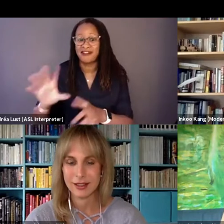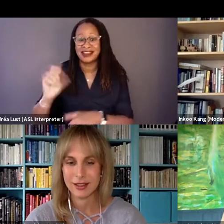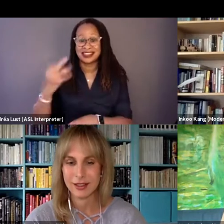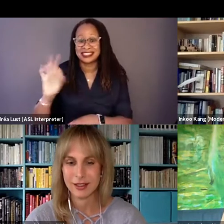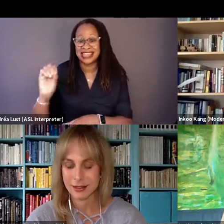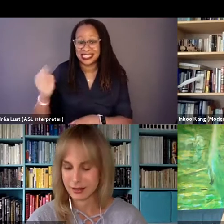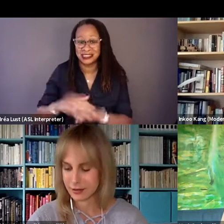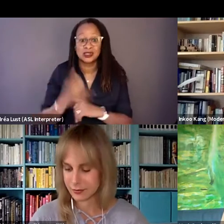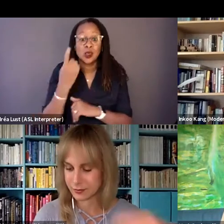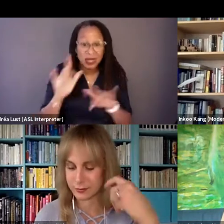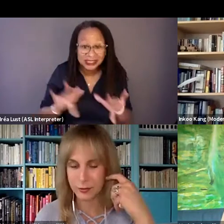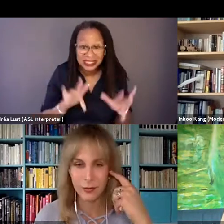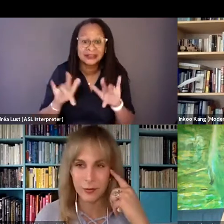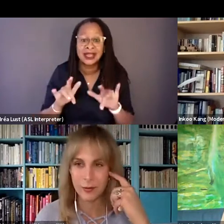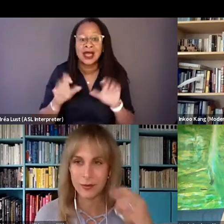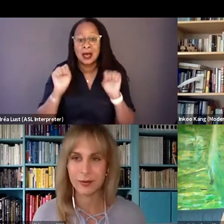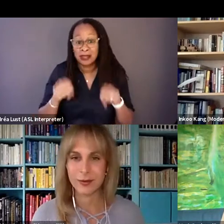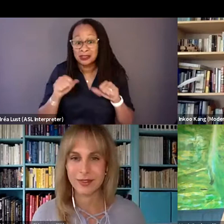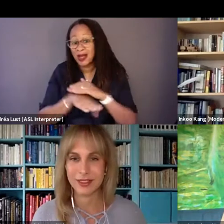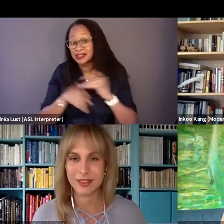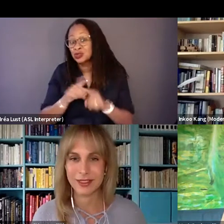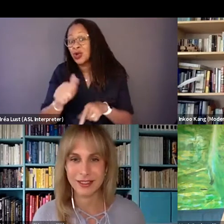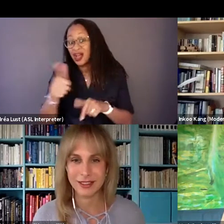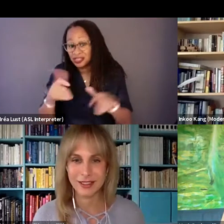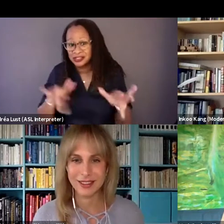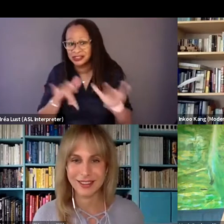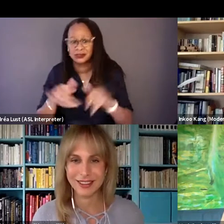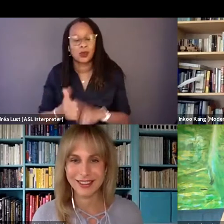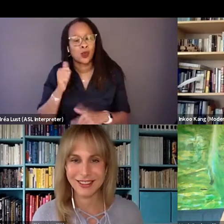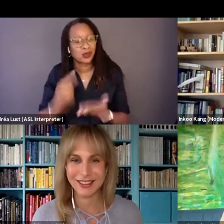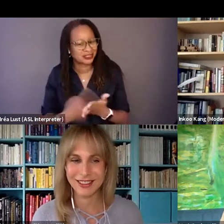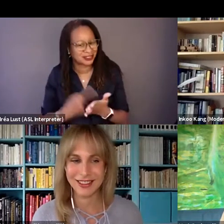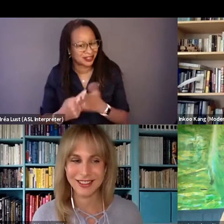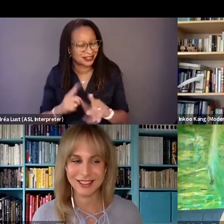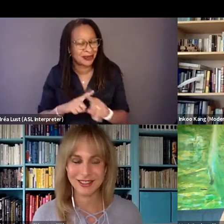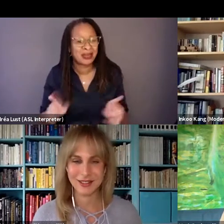There was possible access to other tapes, which we won't discuss, but that was the only tape